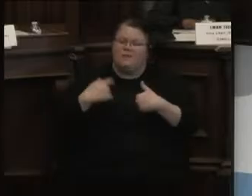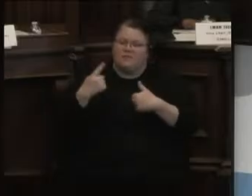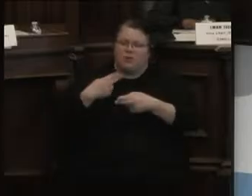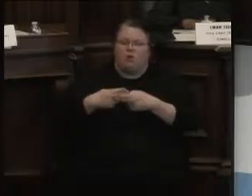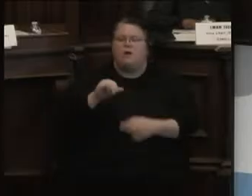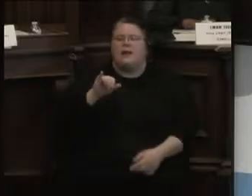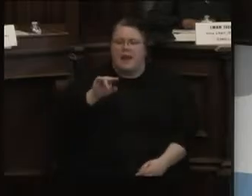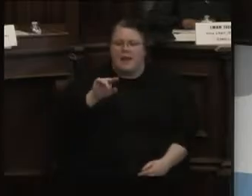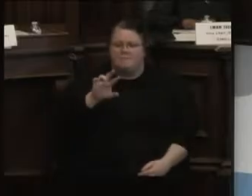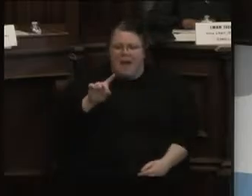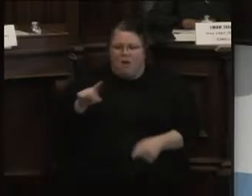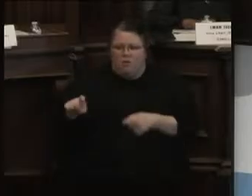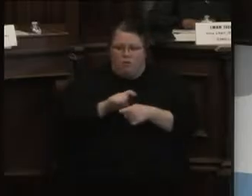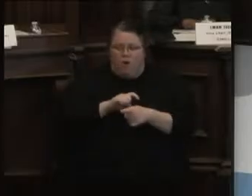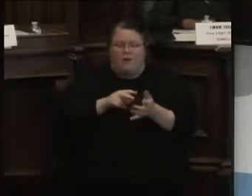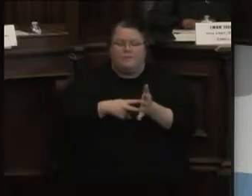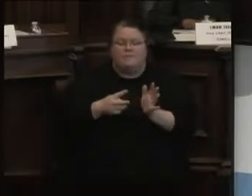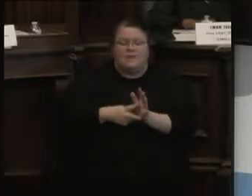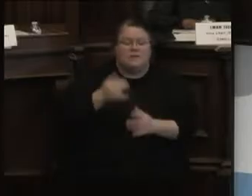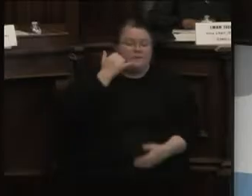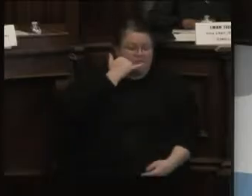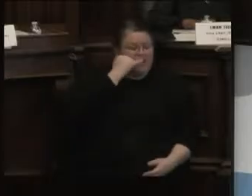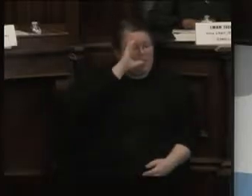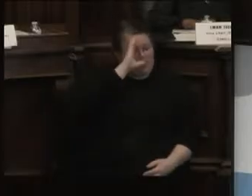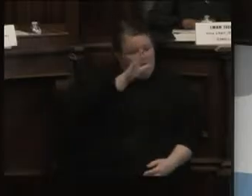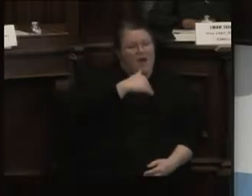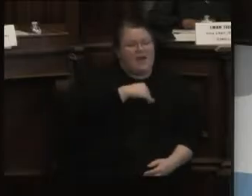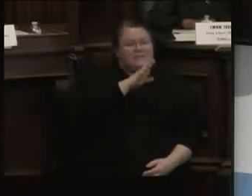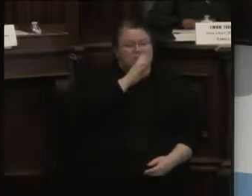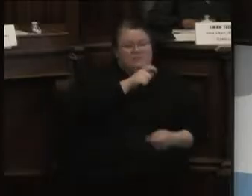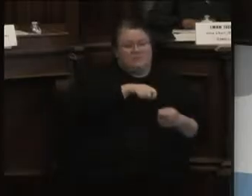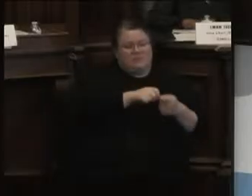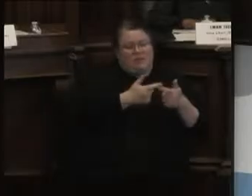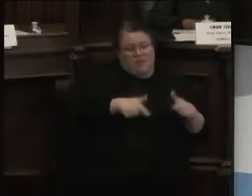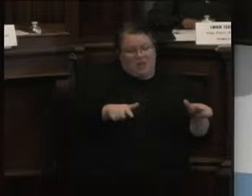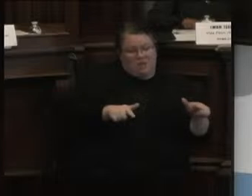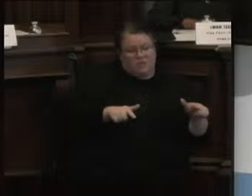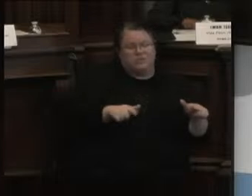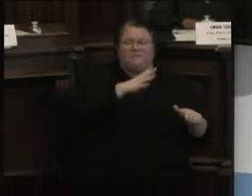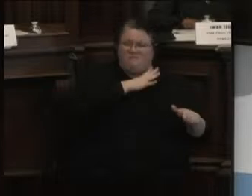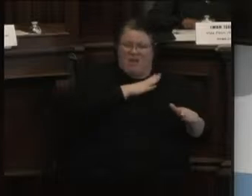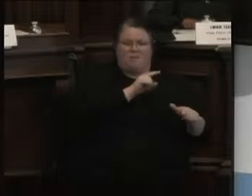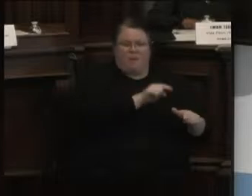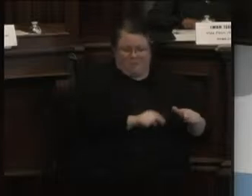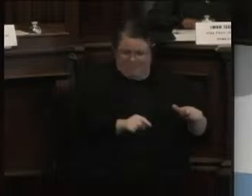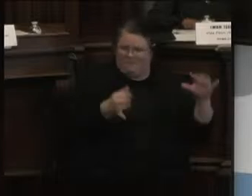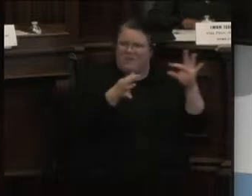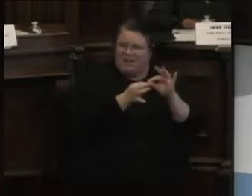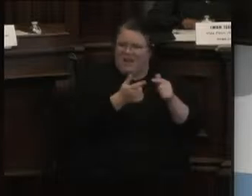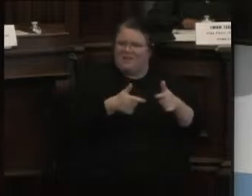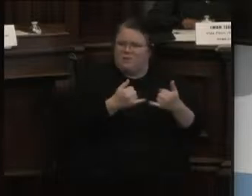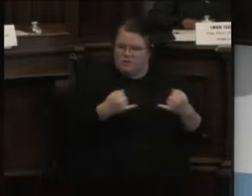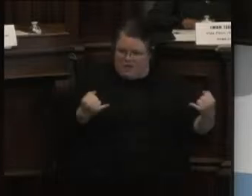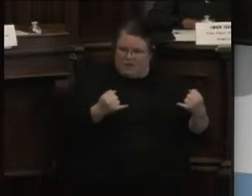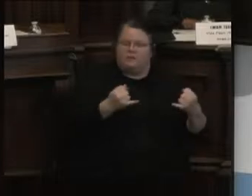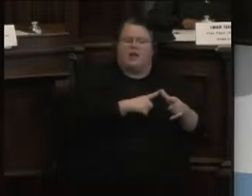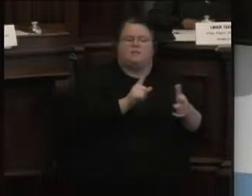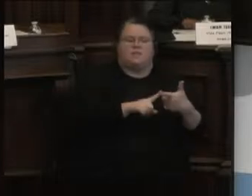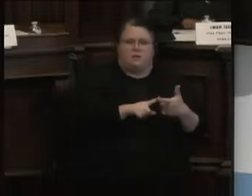the phone and we also have inbound calls that can come through and say, hi, I speak